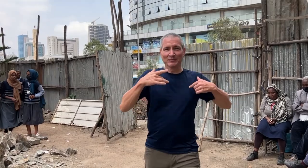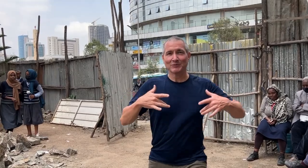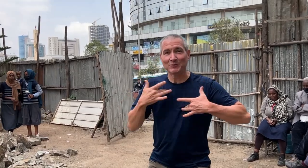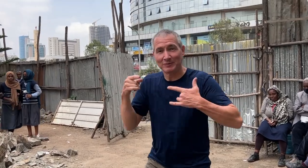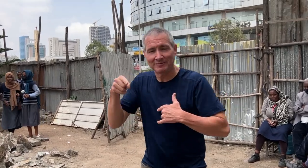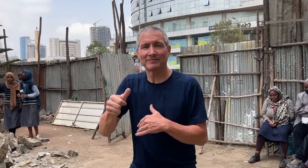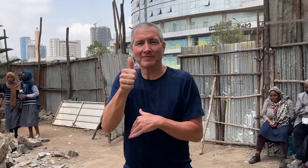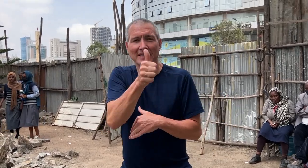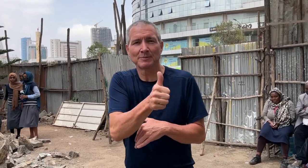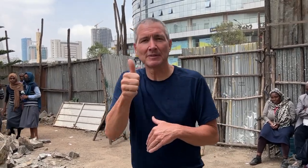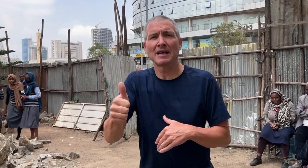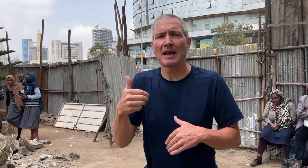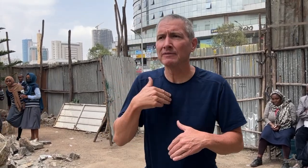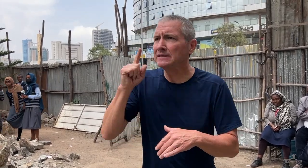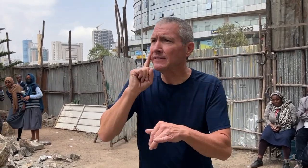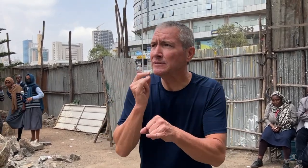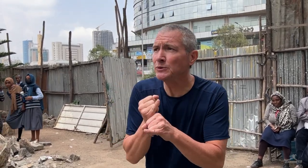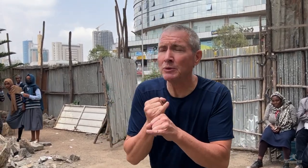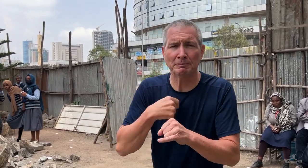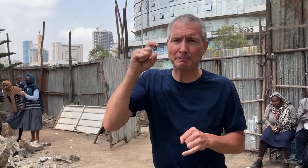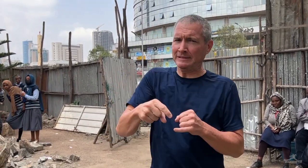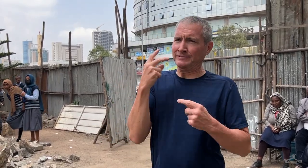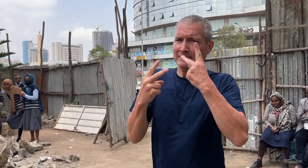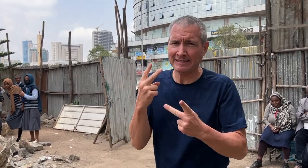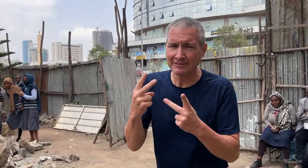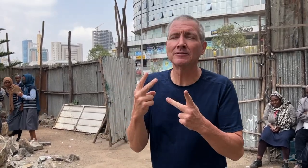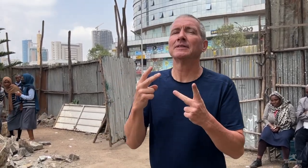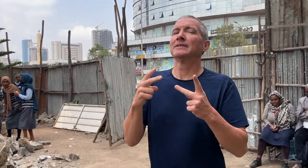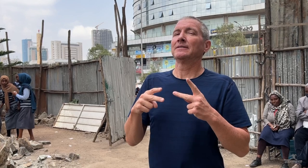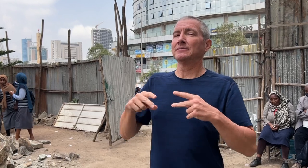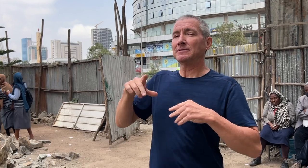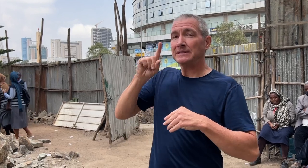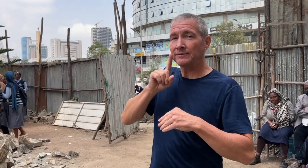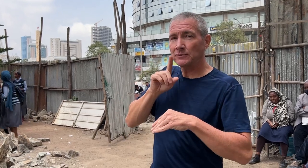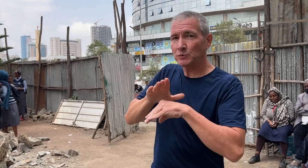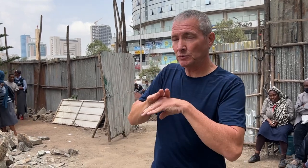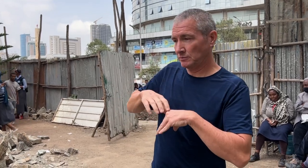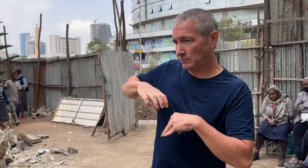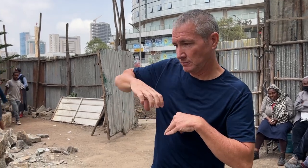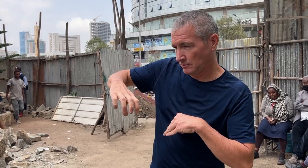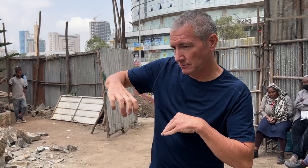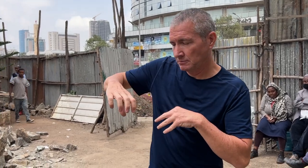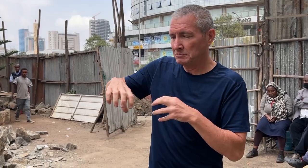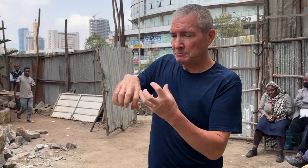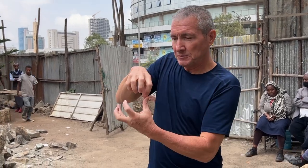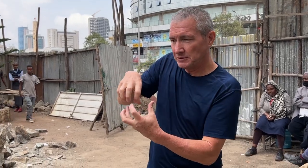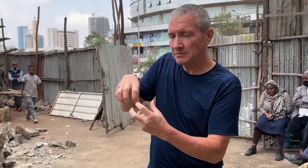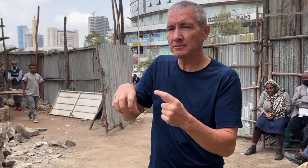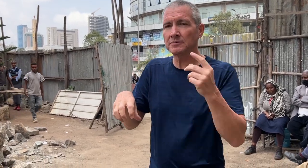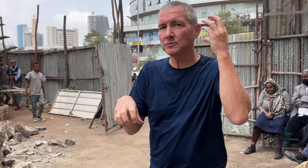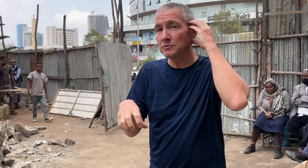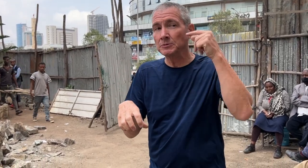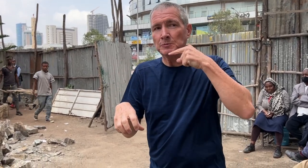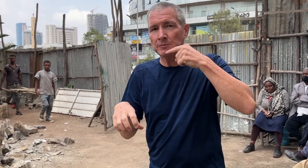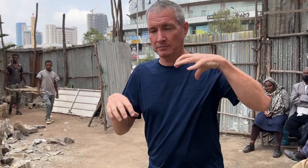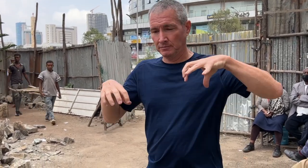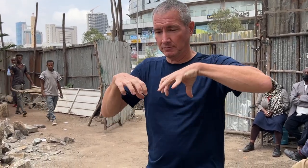Hey, I’m here in Addis Ababa, there is a Deaf school that I knew I had to visit. This school is connected to another building, which is a hearing school.